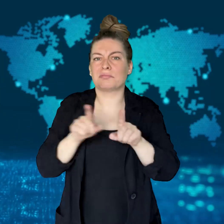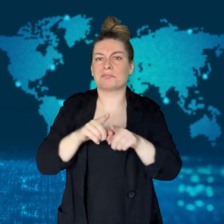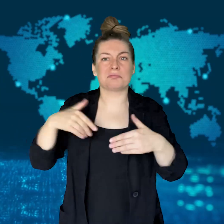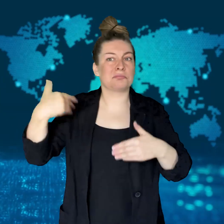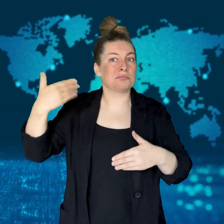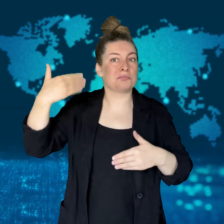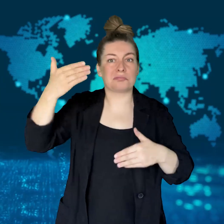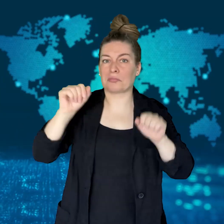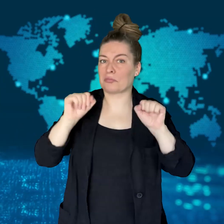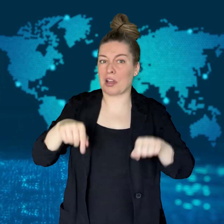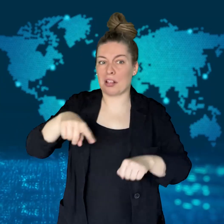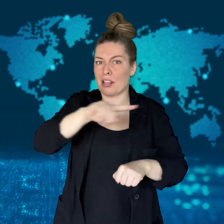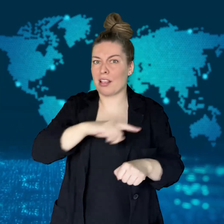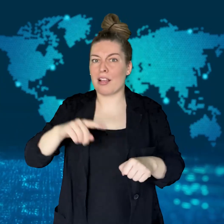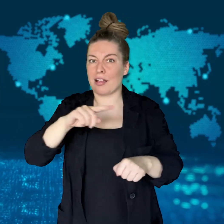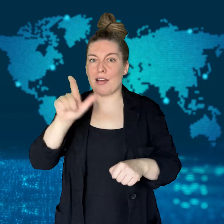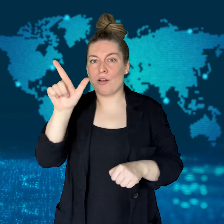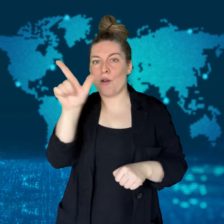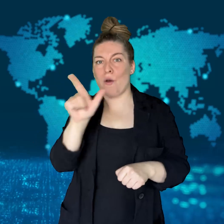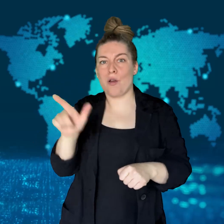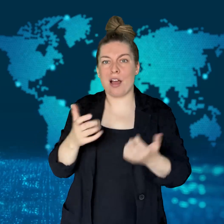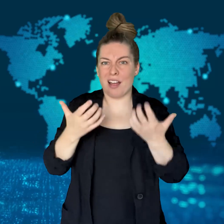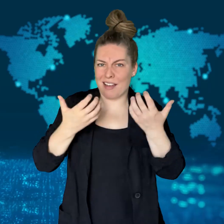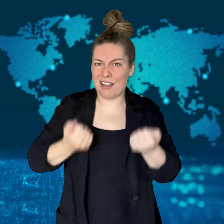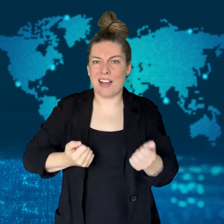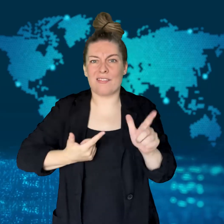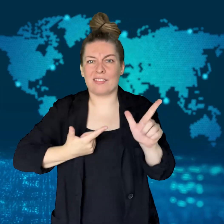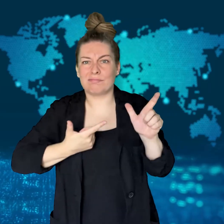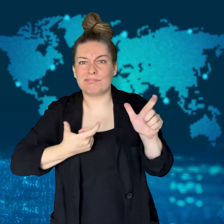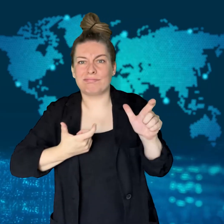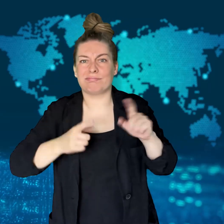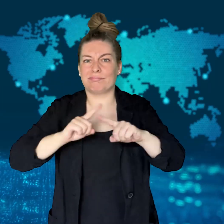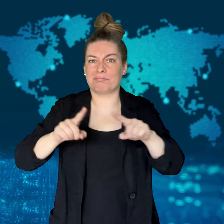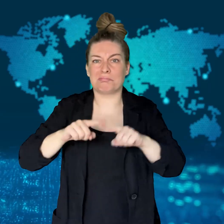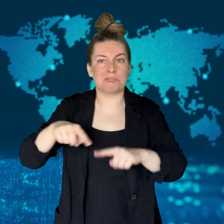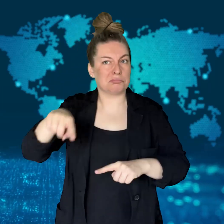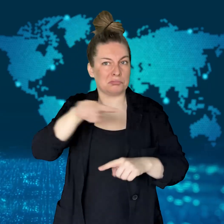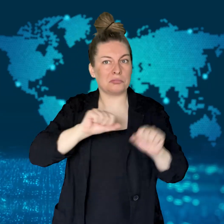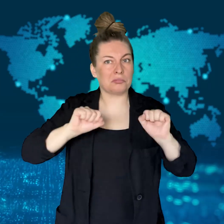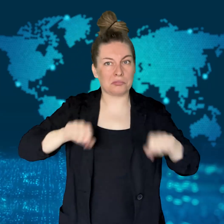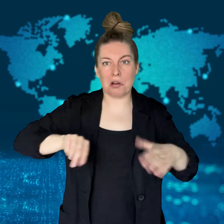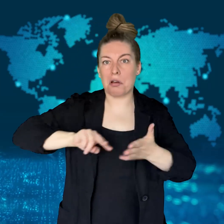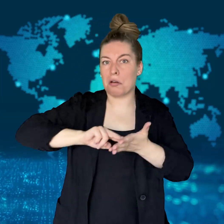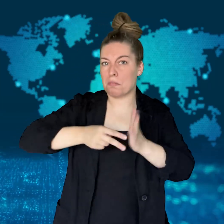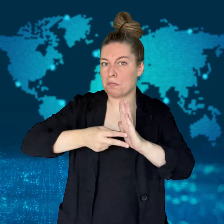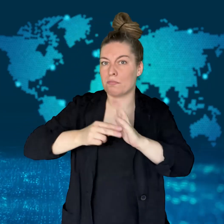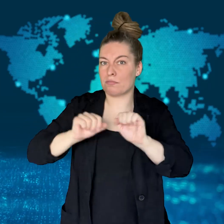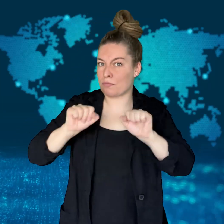and increased weapons testing.